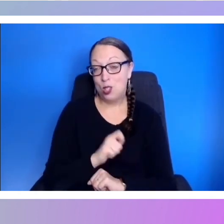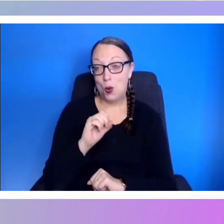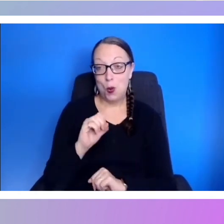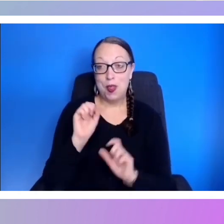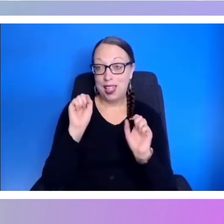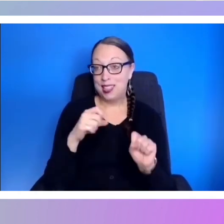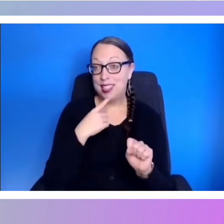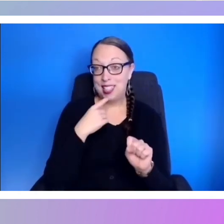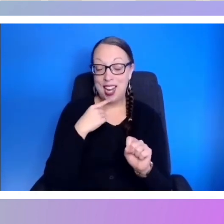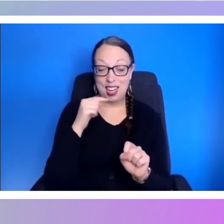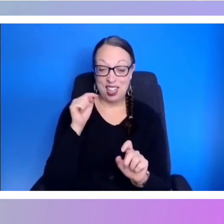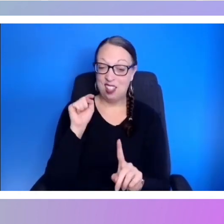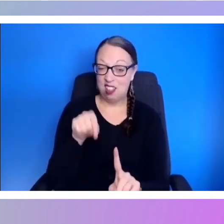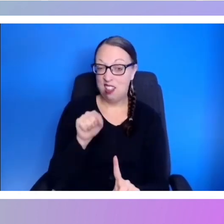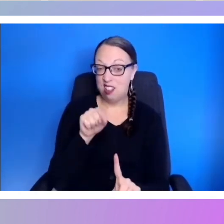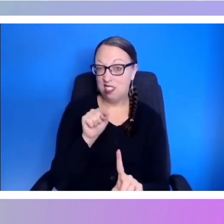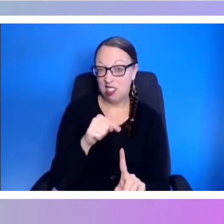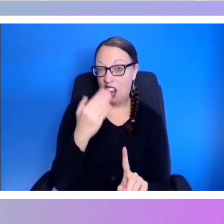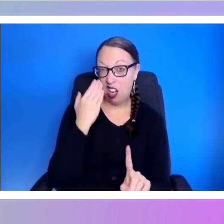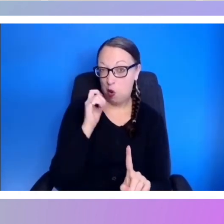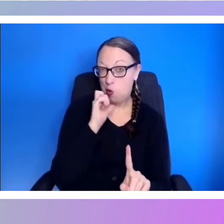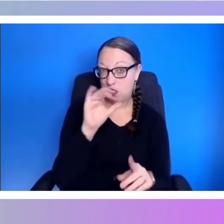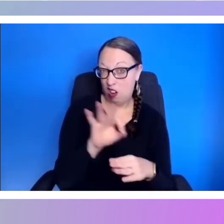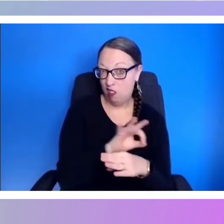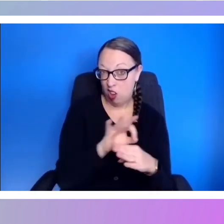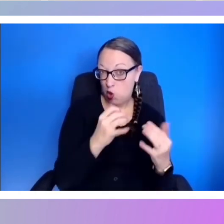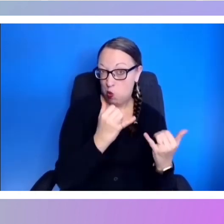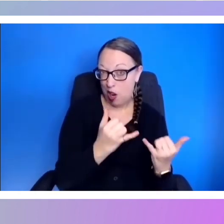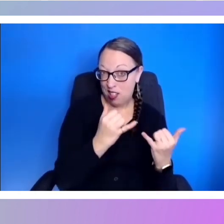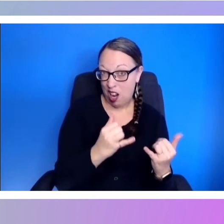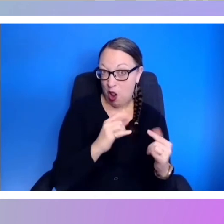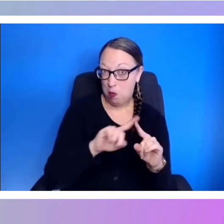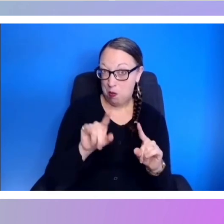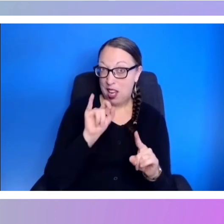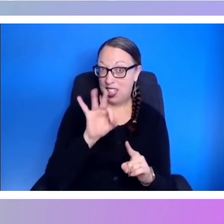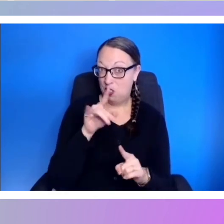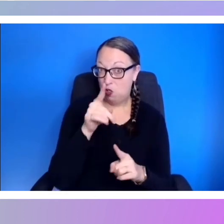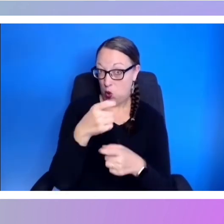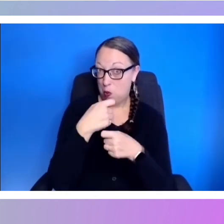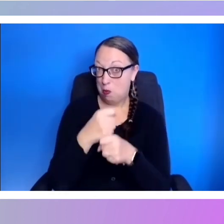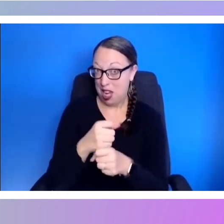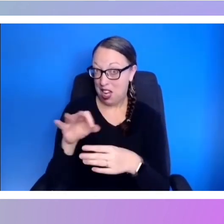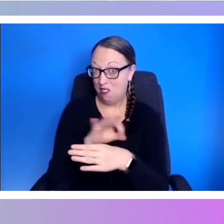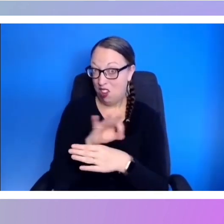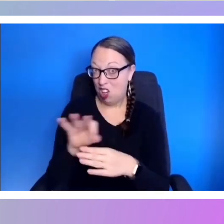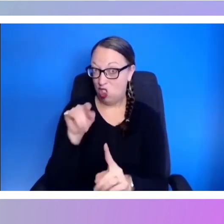in a functional product this particular interaction can quite often have these fail points